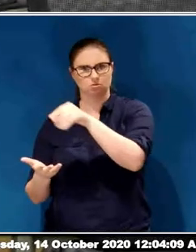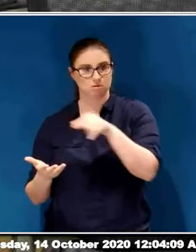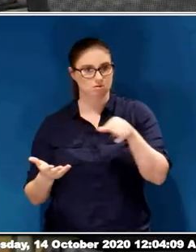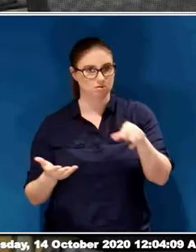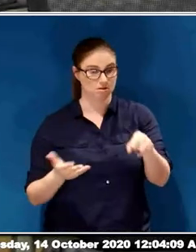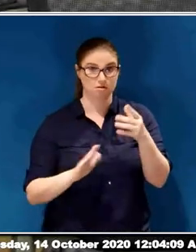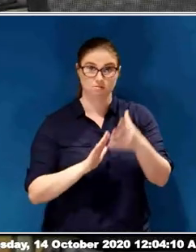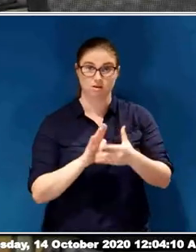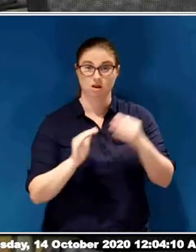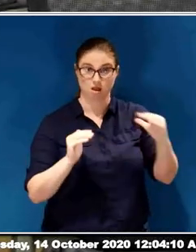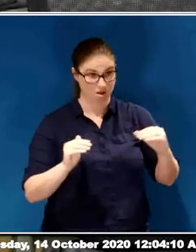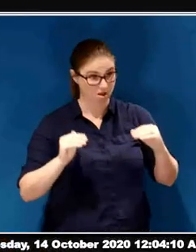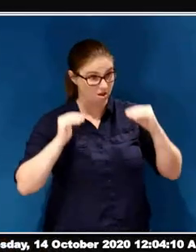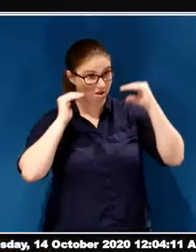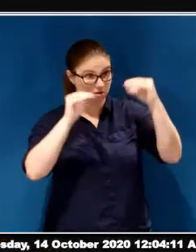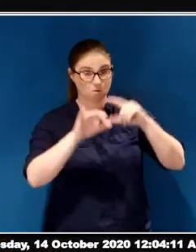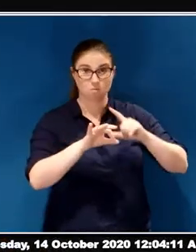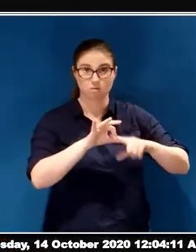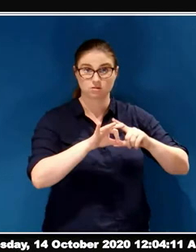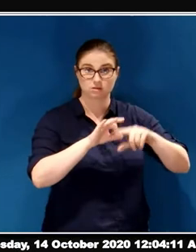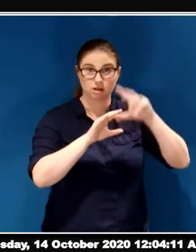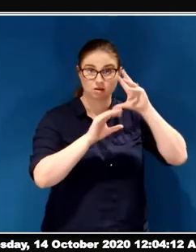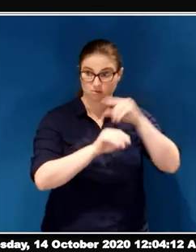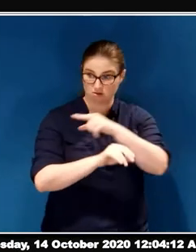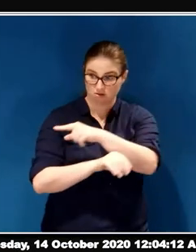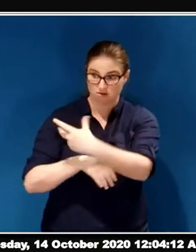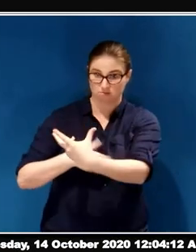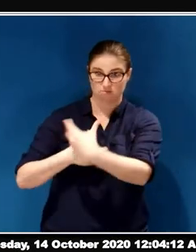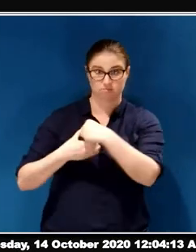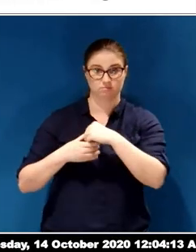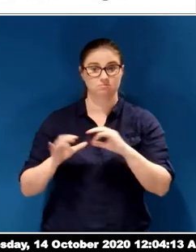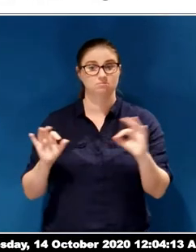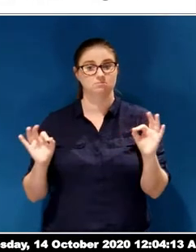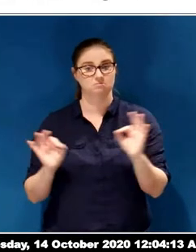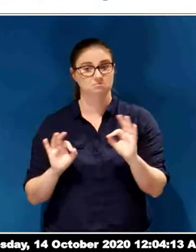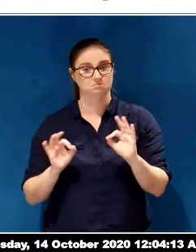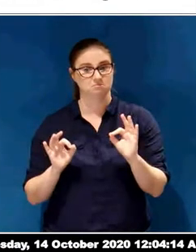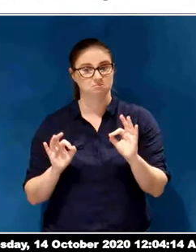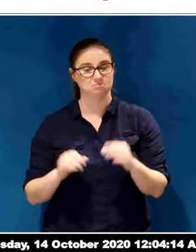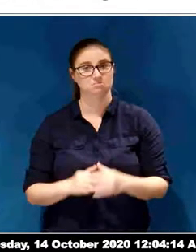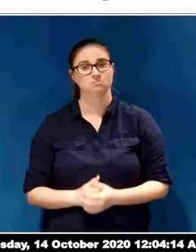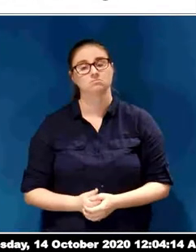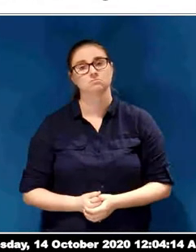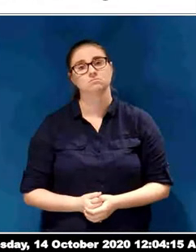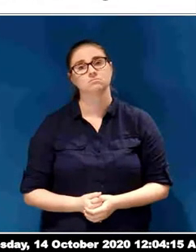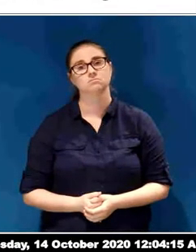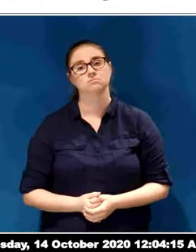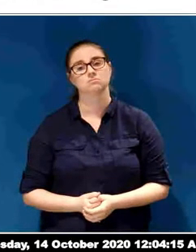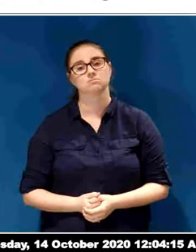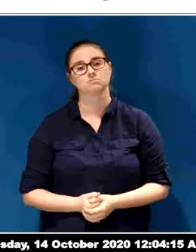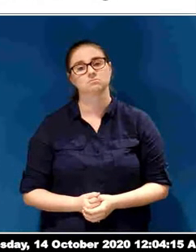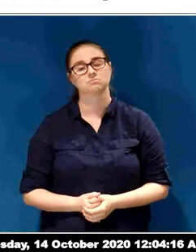appropriate support for the participation and progress of these